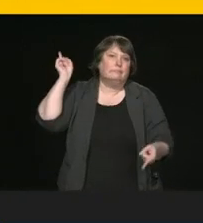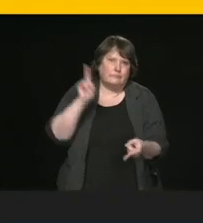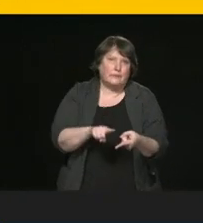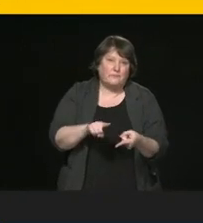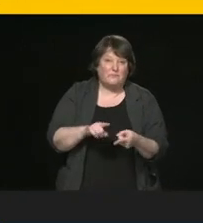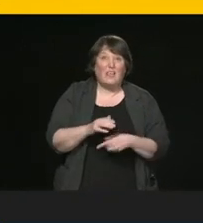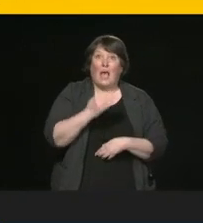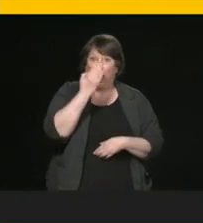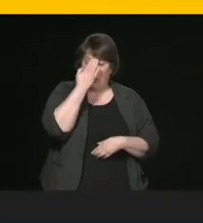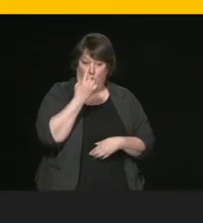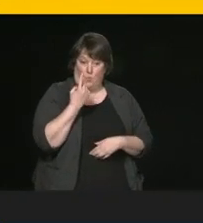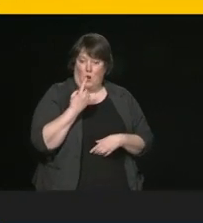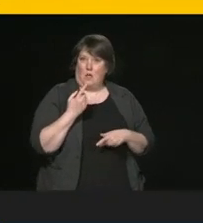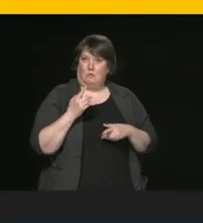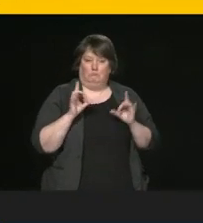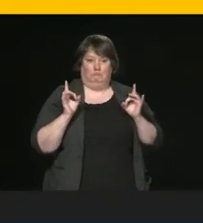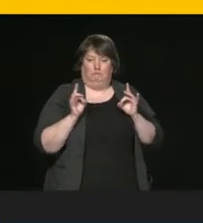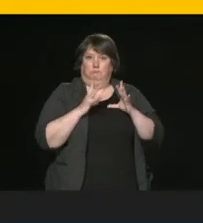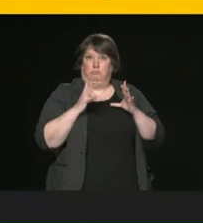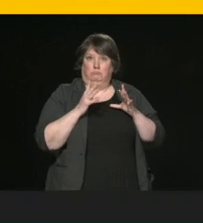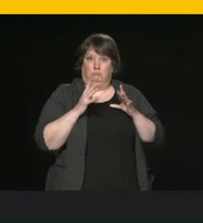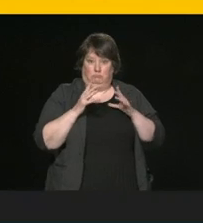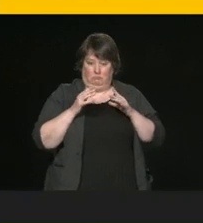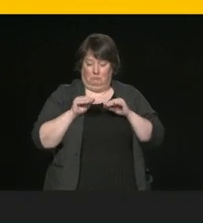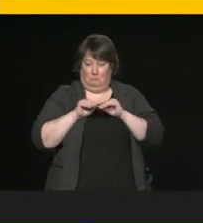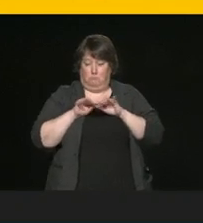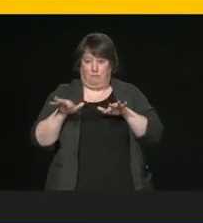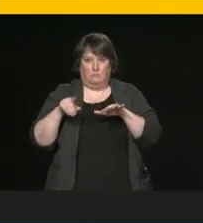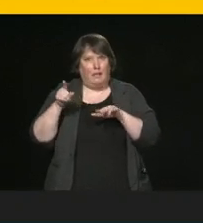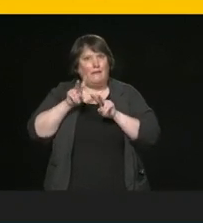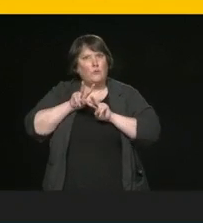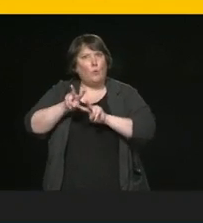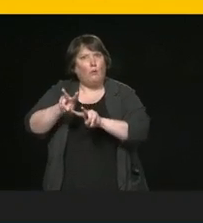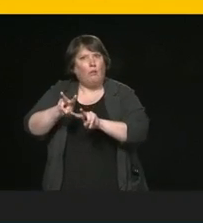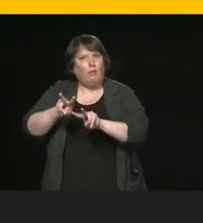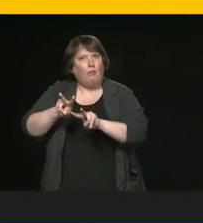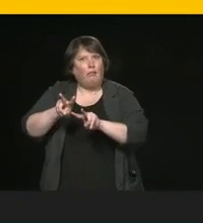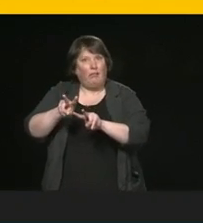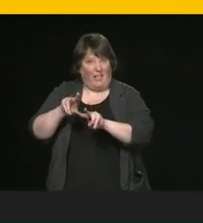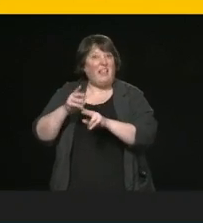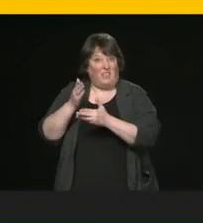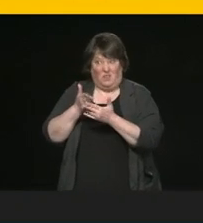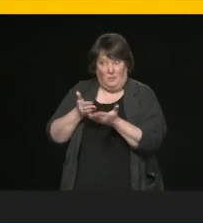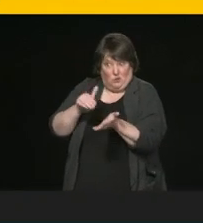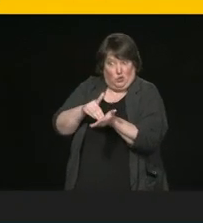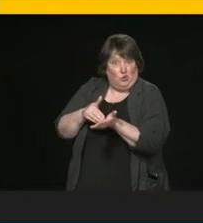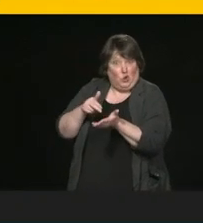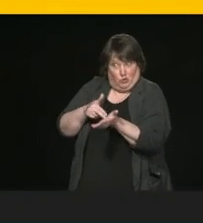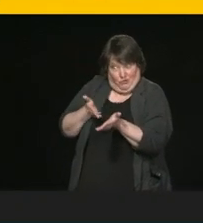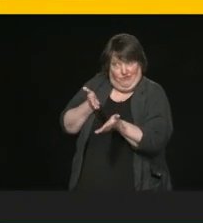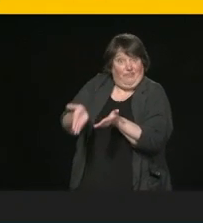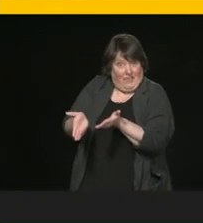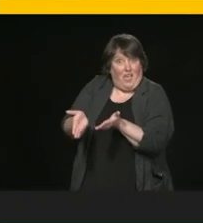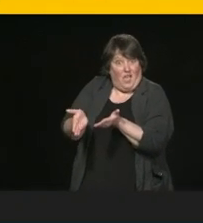I KNOW OF EVEN ONE CLUSTER WHERE IT INVOLVED A FUNERAL SETTING WHERE THERE WAS SOME HEALTH CARE